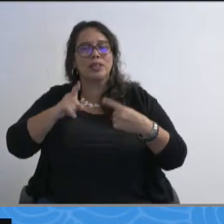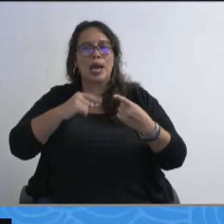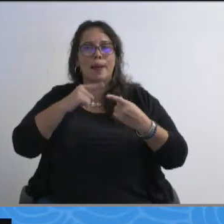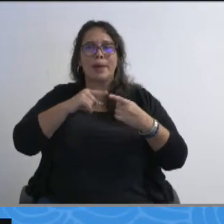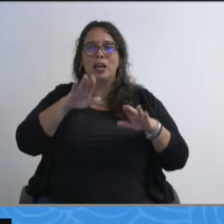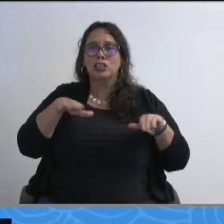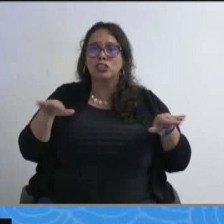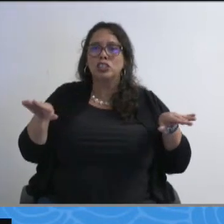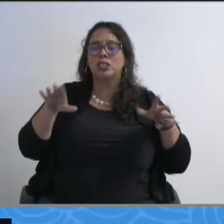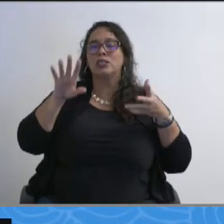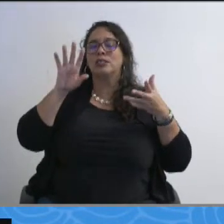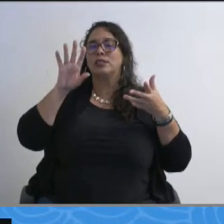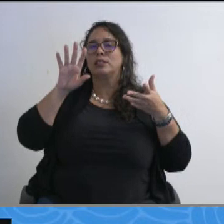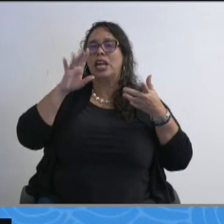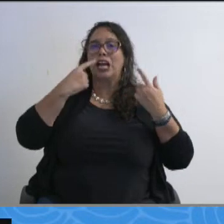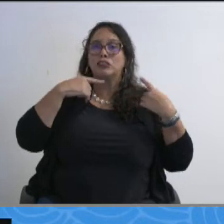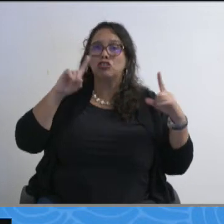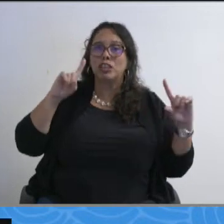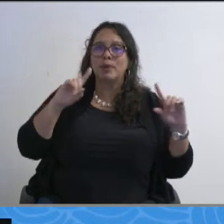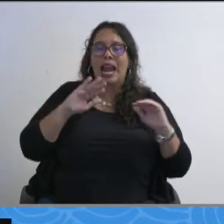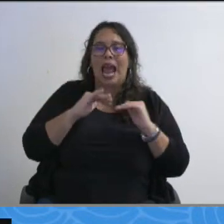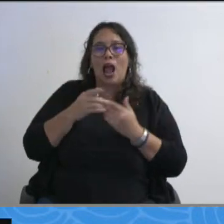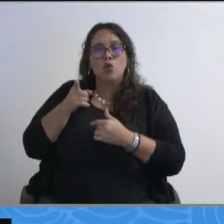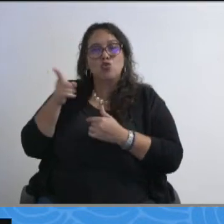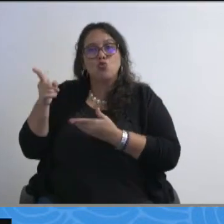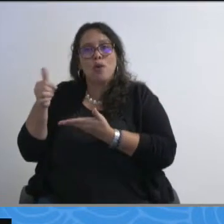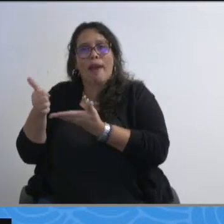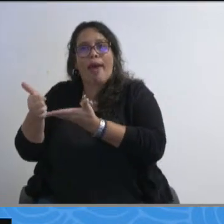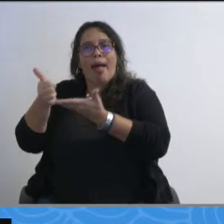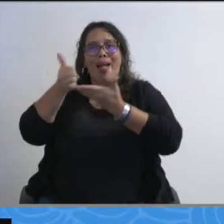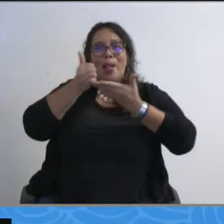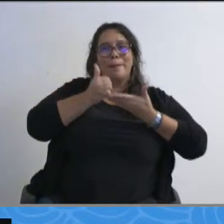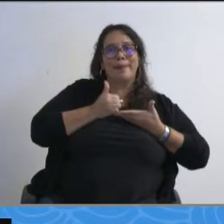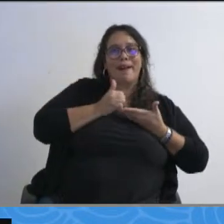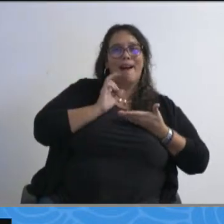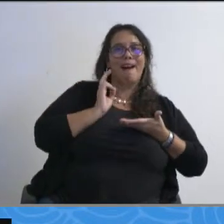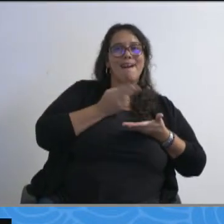and how you can help us by supporting your children at home.